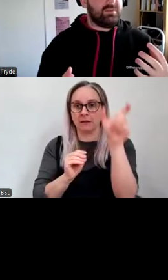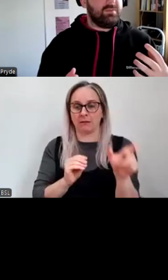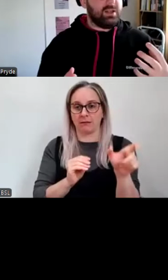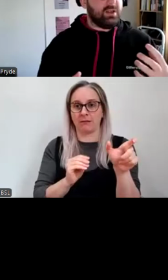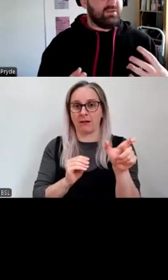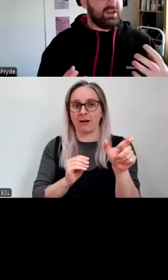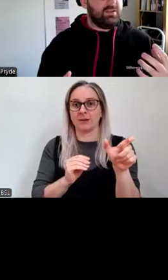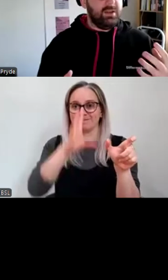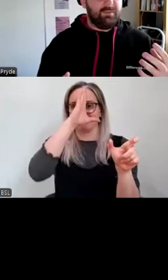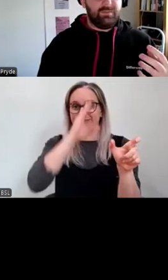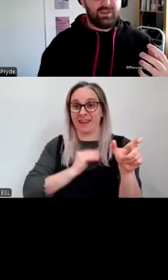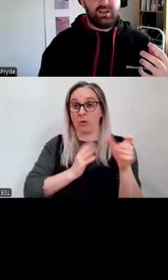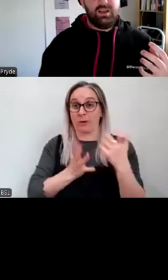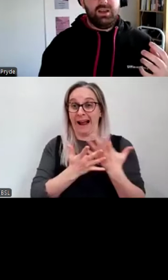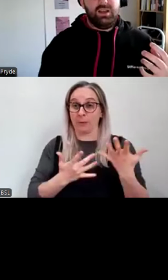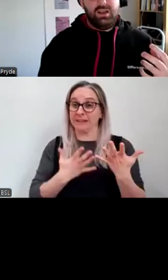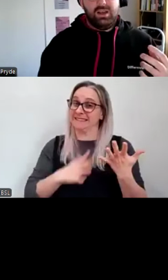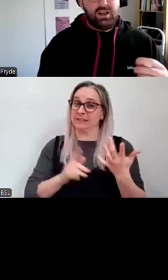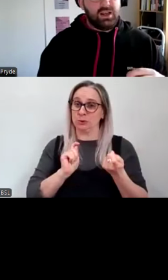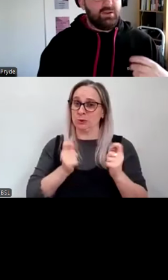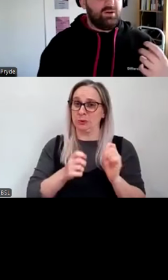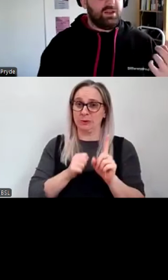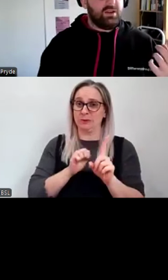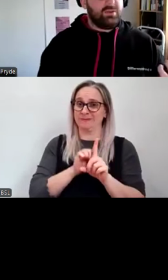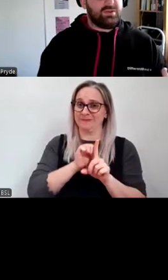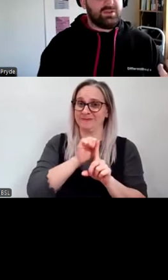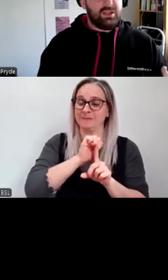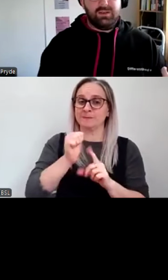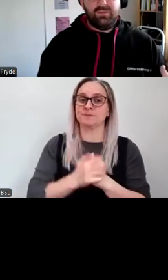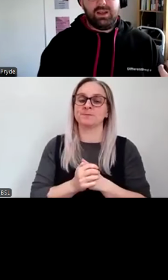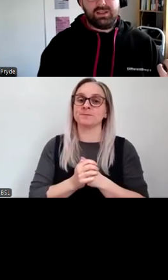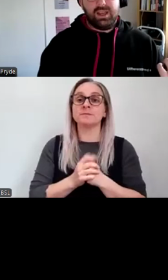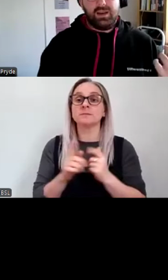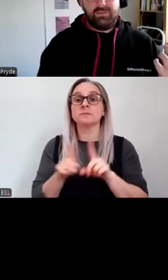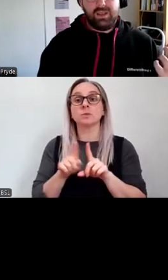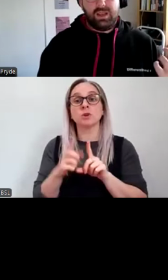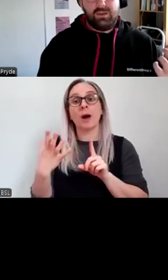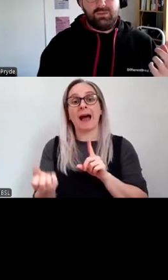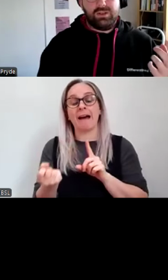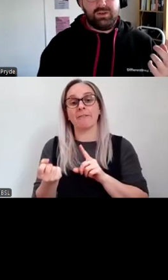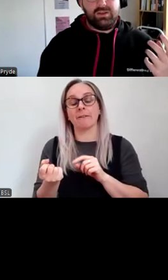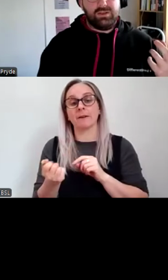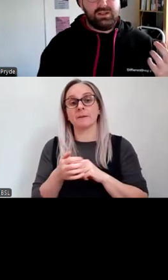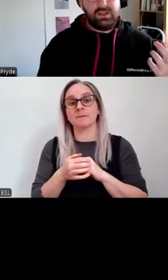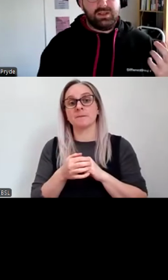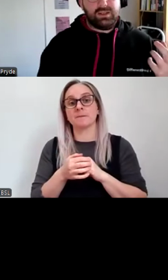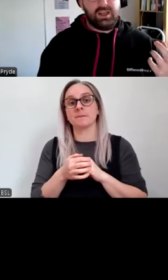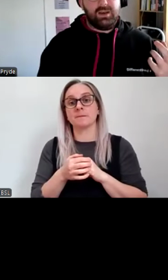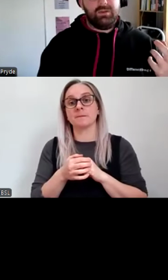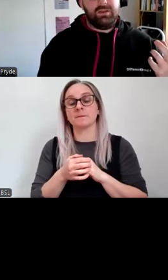is still ahead of you. Then what we can also see is that when we jump into the details tab,